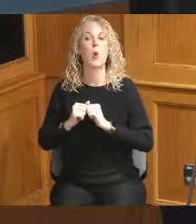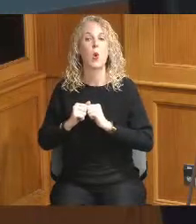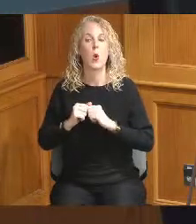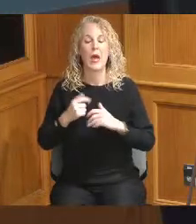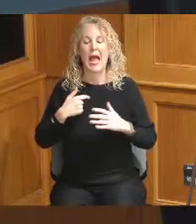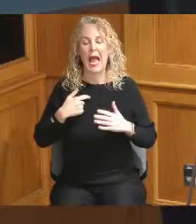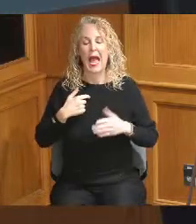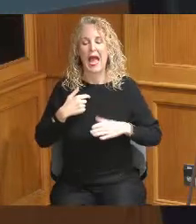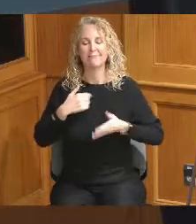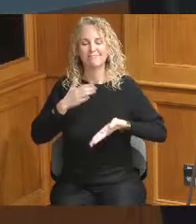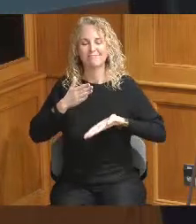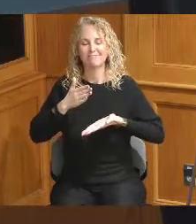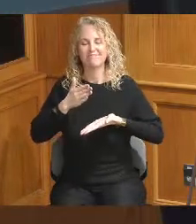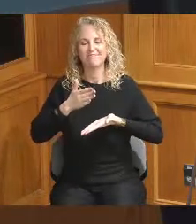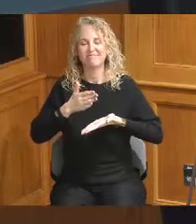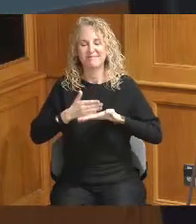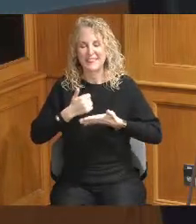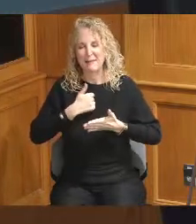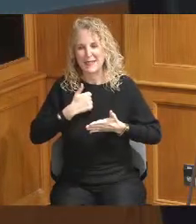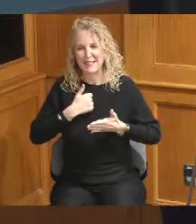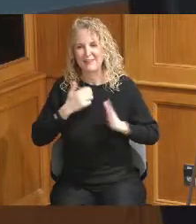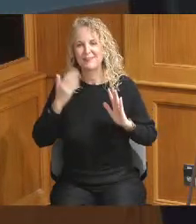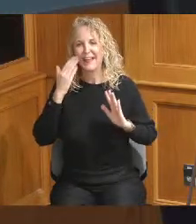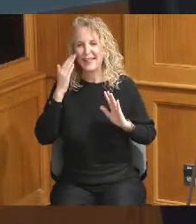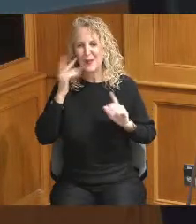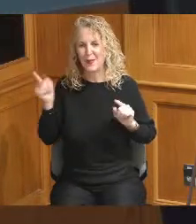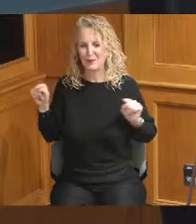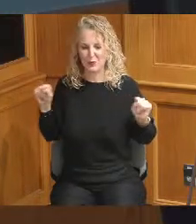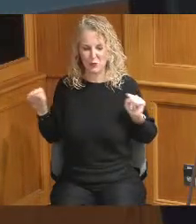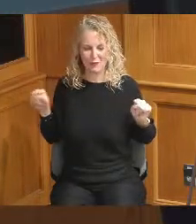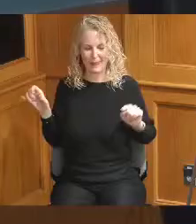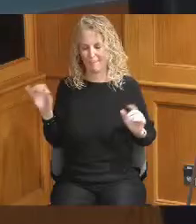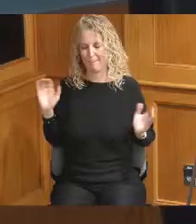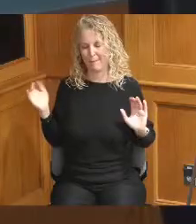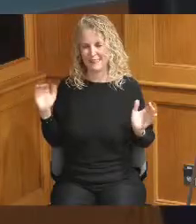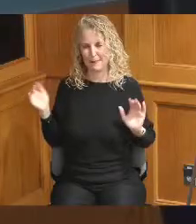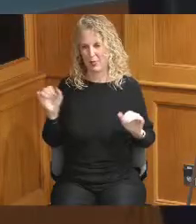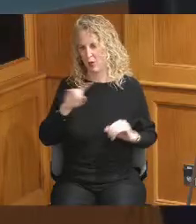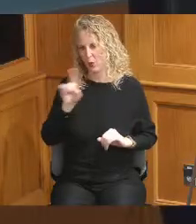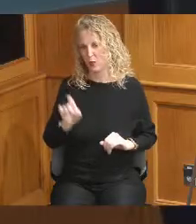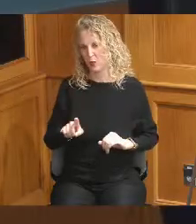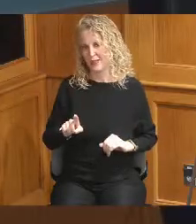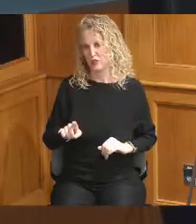on with other questions I again I know there's going to be a lot of overlap between the the